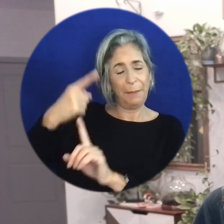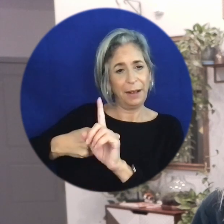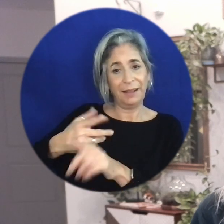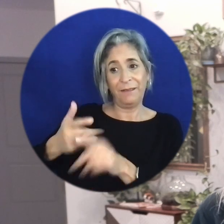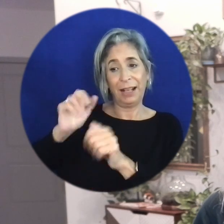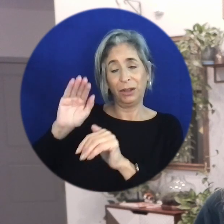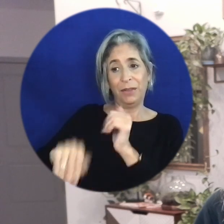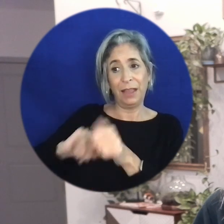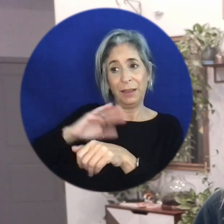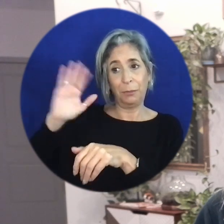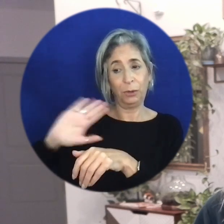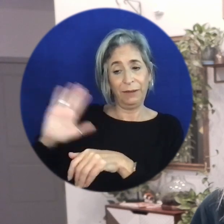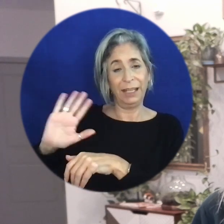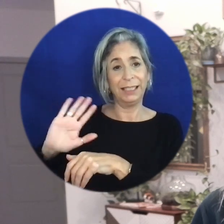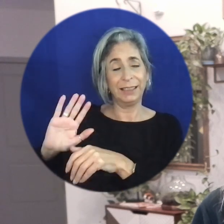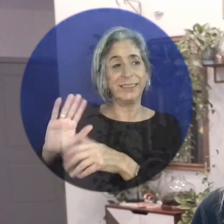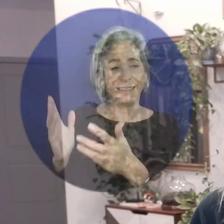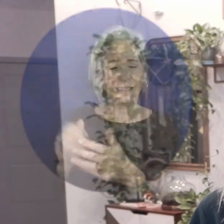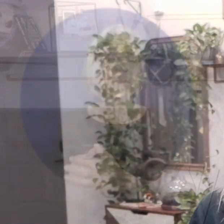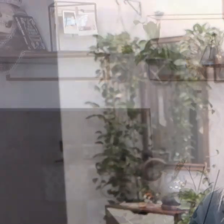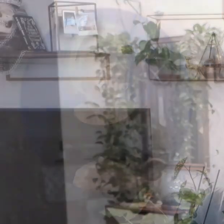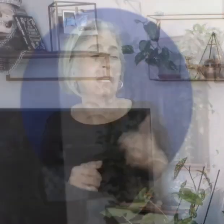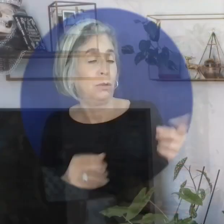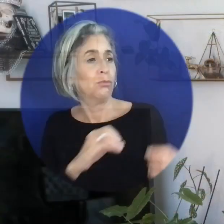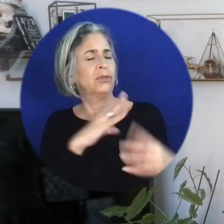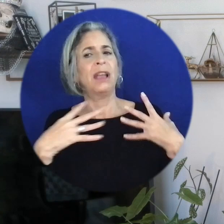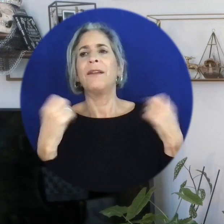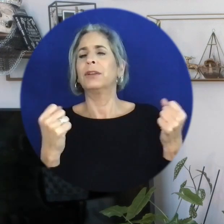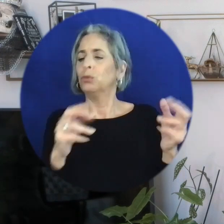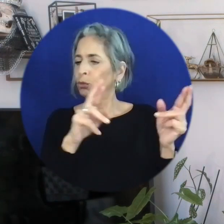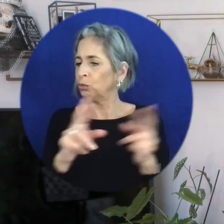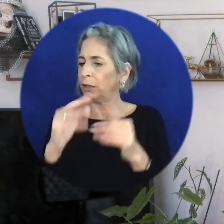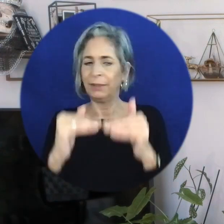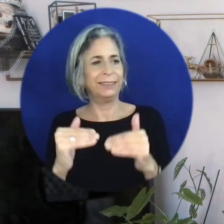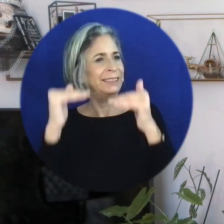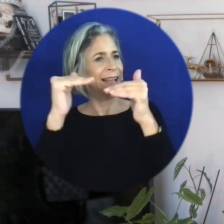faster than the previous process in tooling. With this new confidence, we're ready to take it